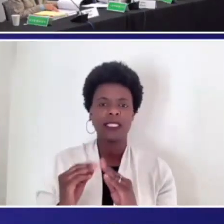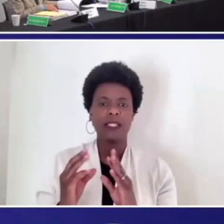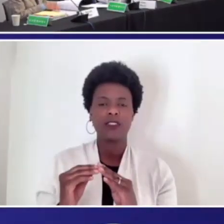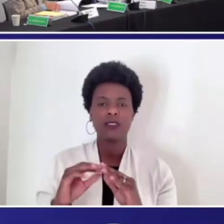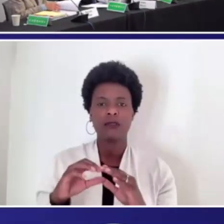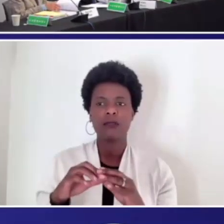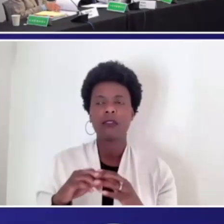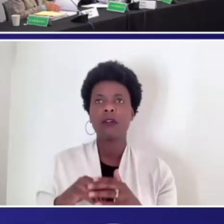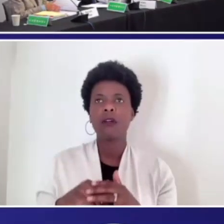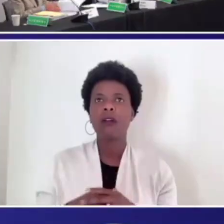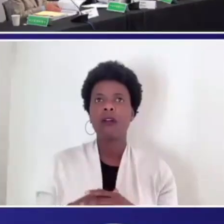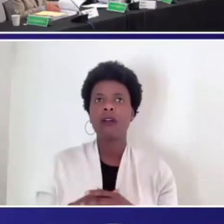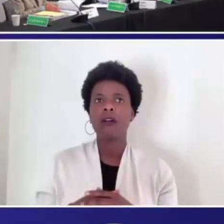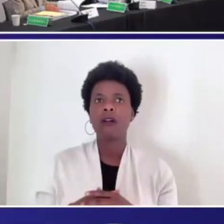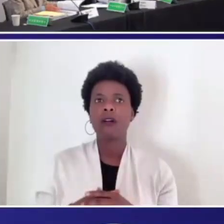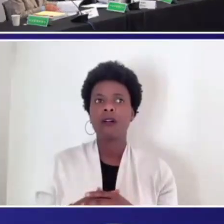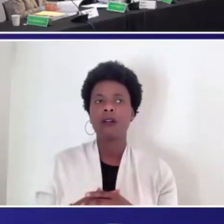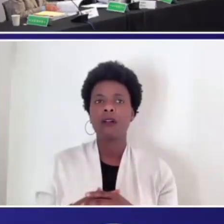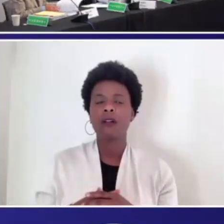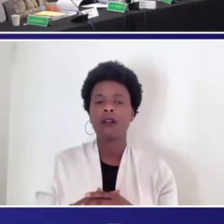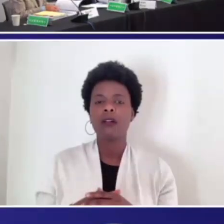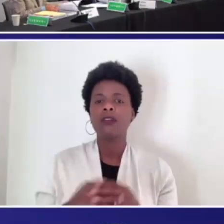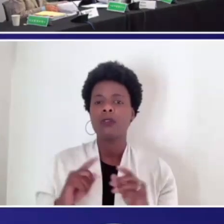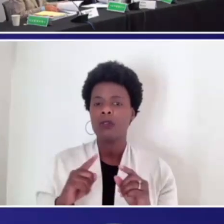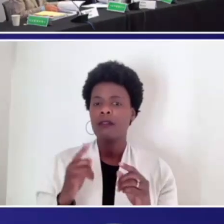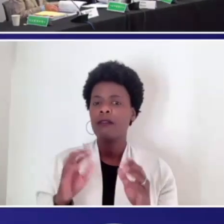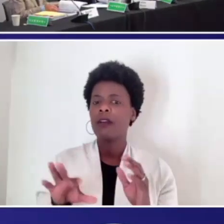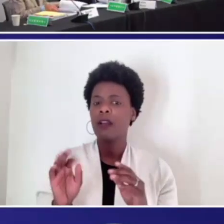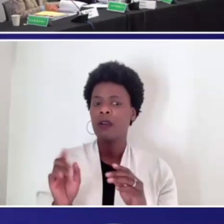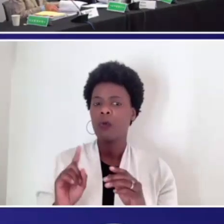which you can probably find on the New America website because they're posting